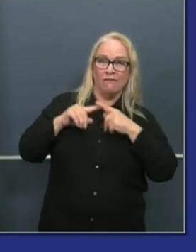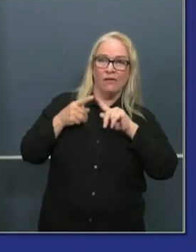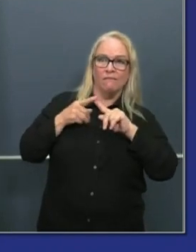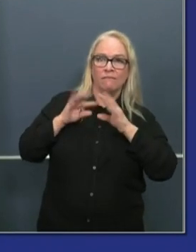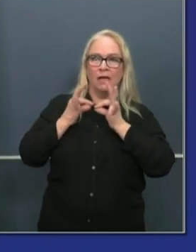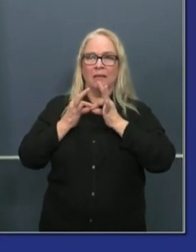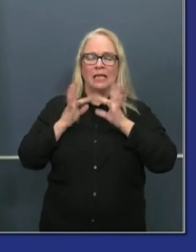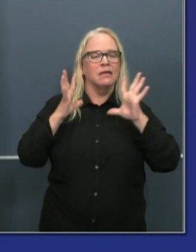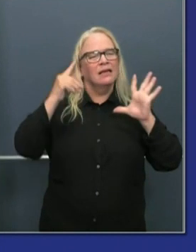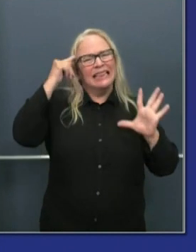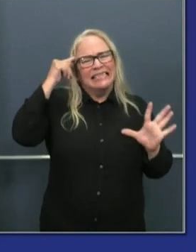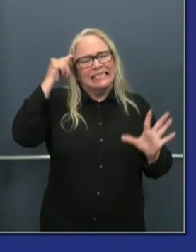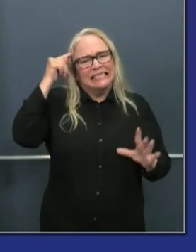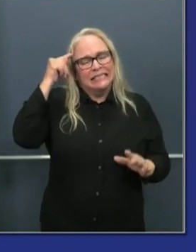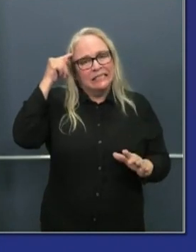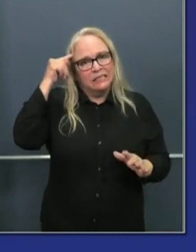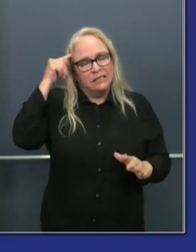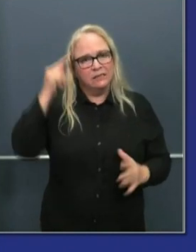YOU WORK THROUGH PLANNING FOR